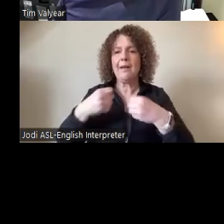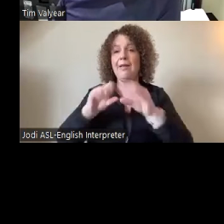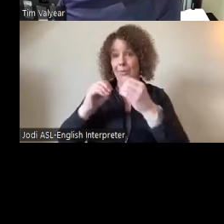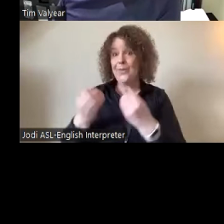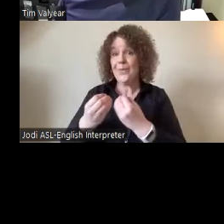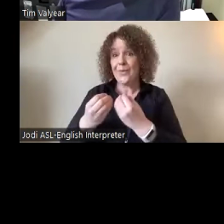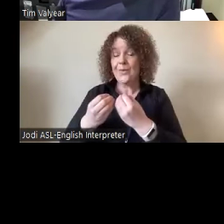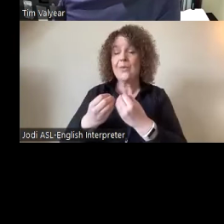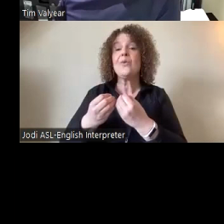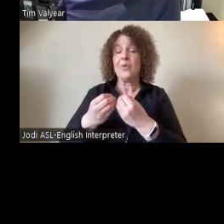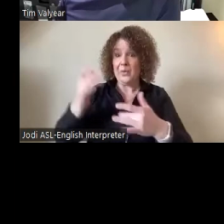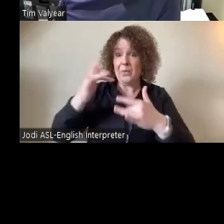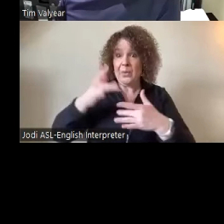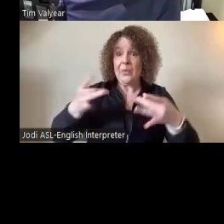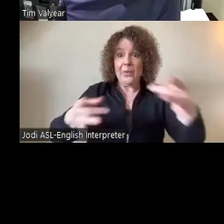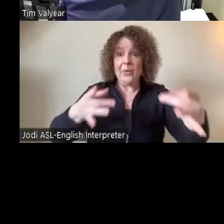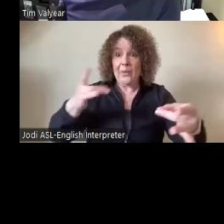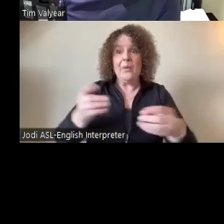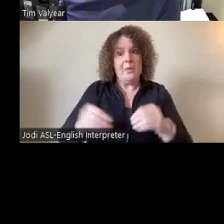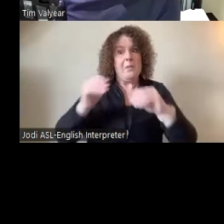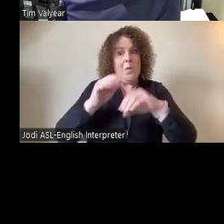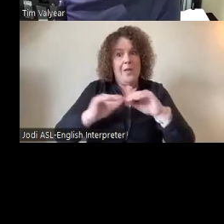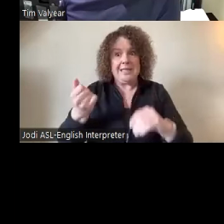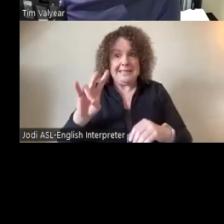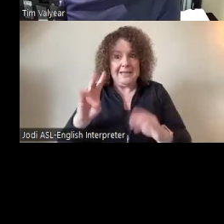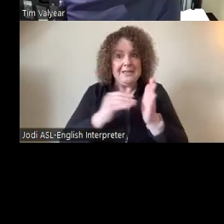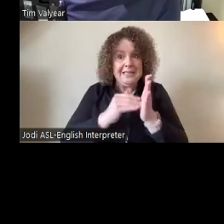in 2016, which is the most recent I could get from the